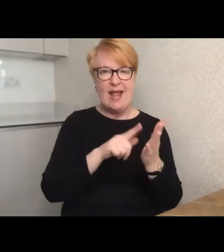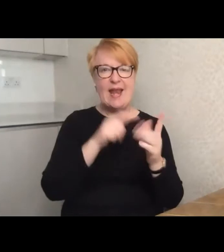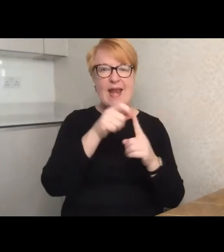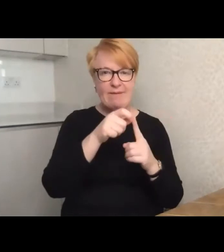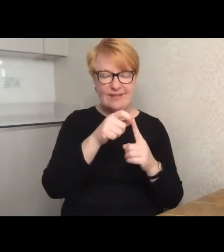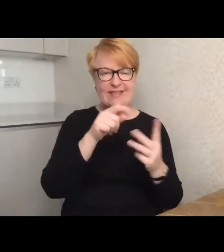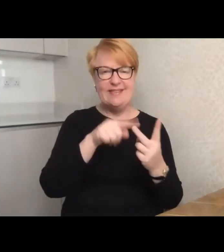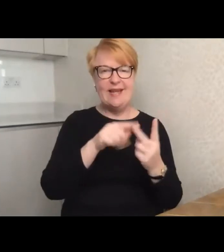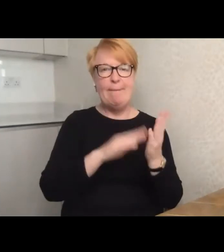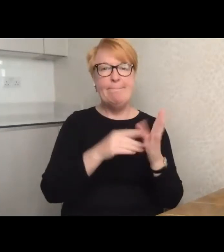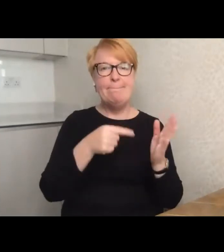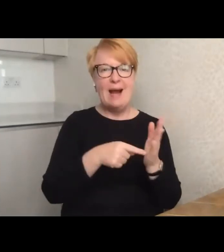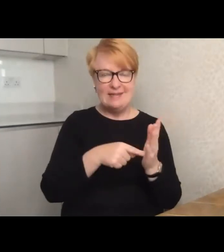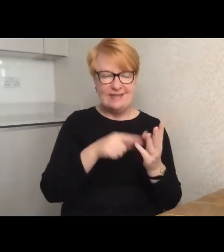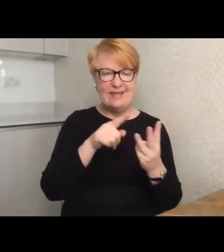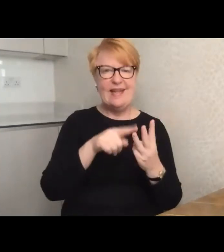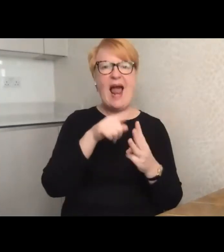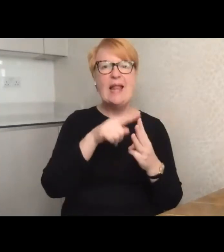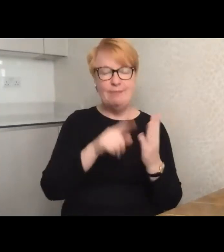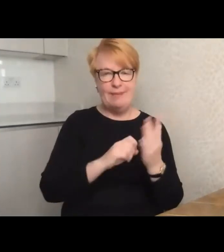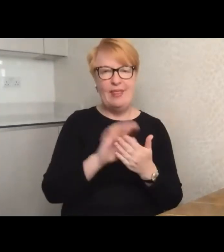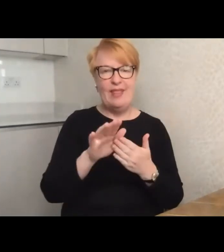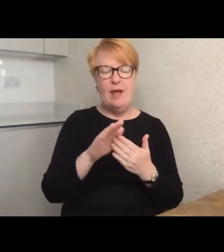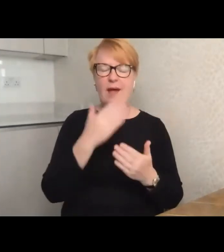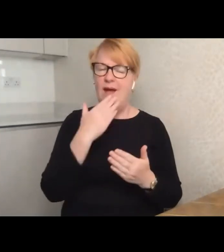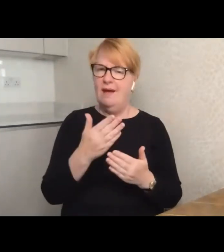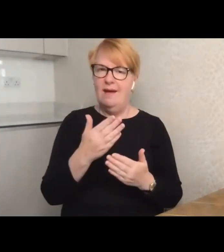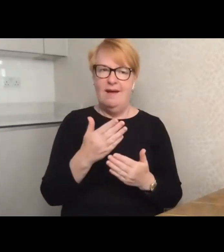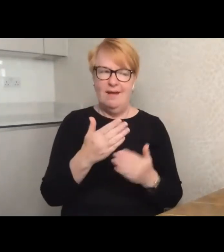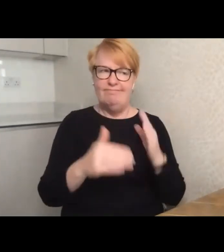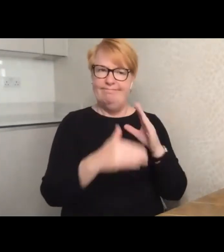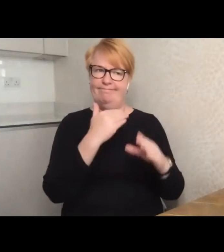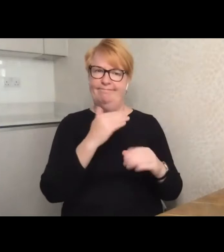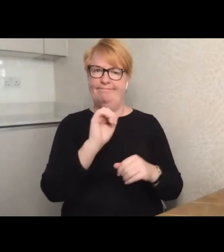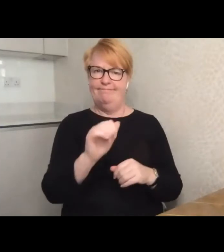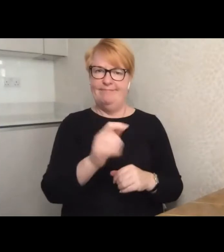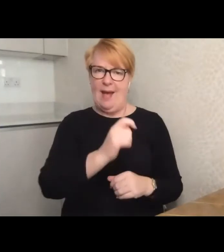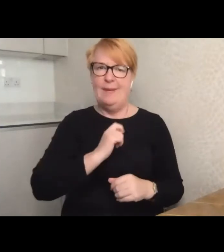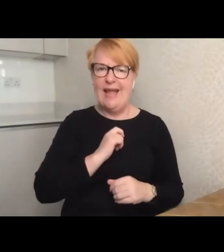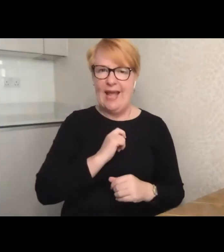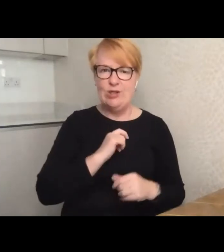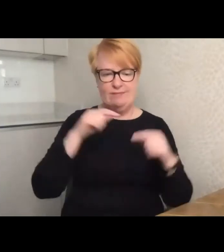having submitted your applications in this really particularly strange, intense period.